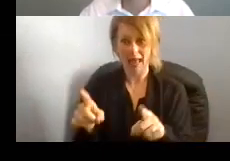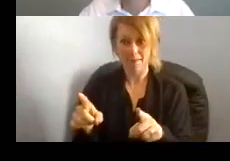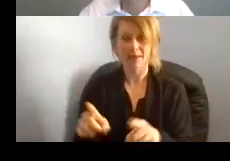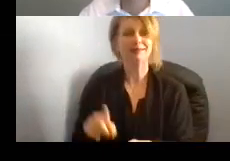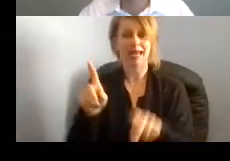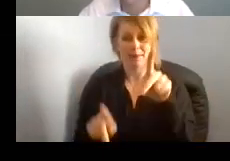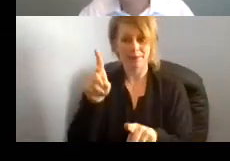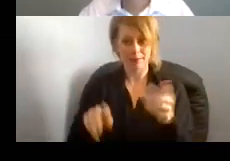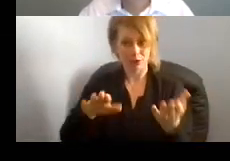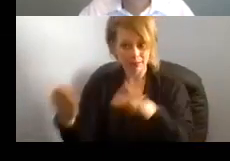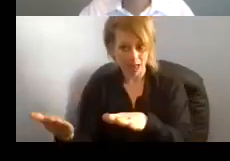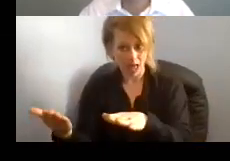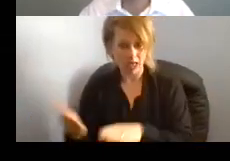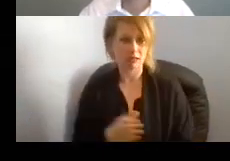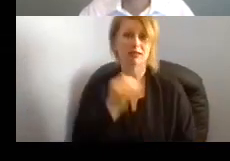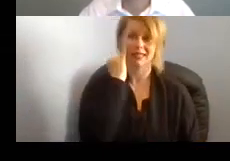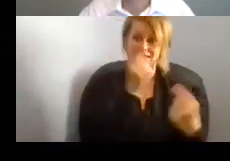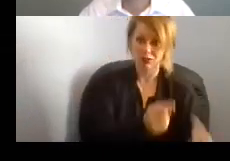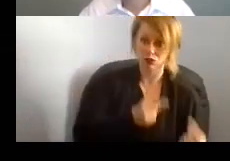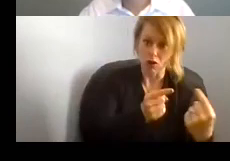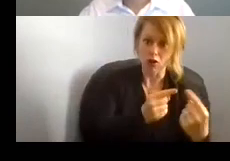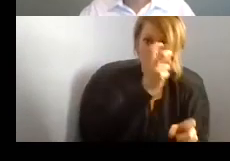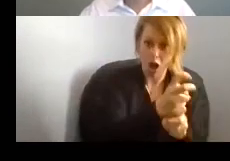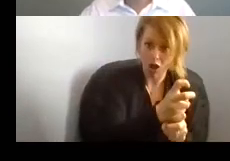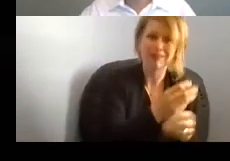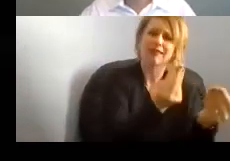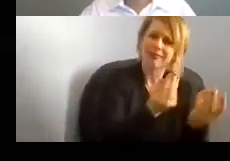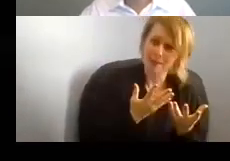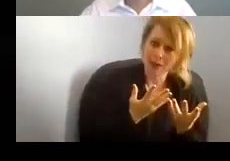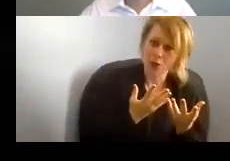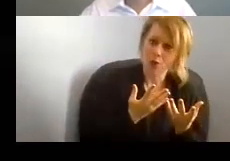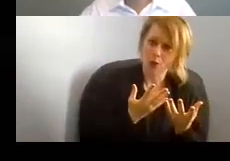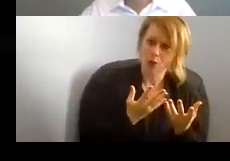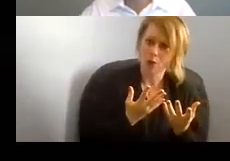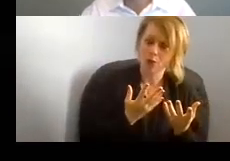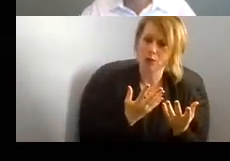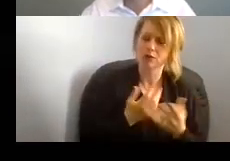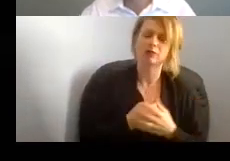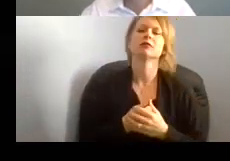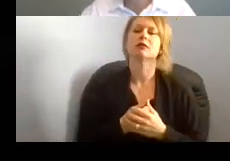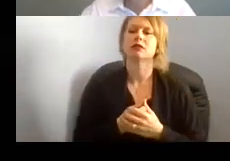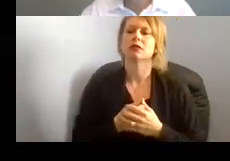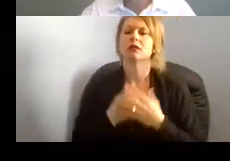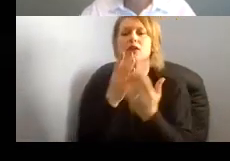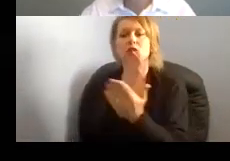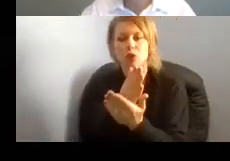just let me know. We’ll figure out how to make it better. You know, so I think it’s just, some you remove that are most obvious.